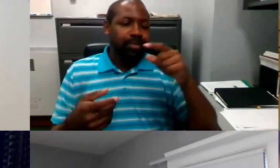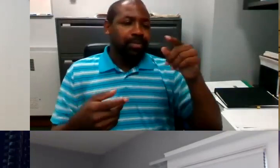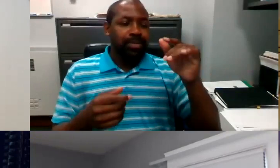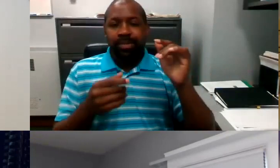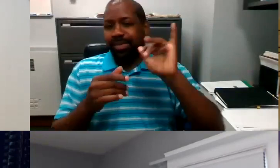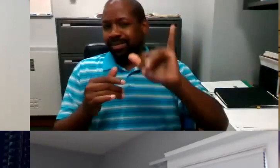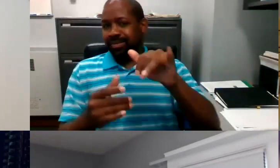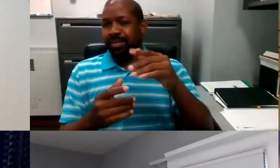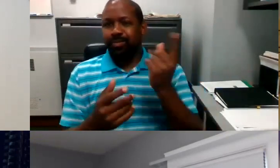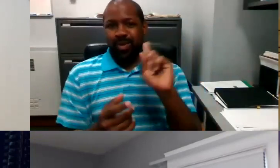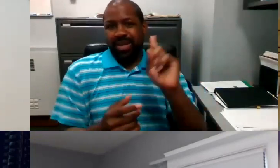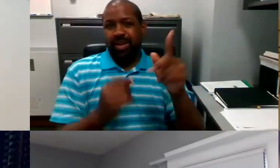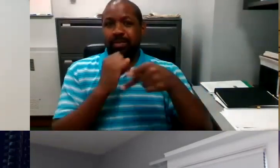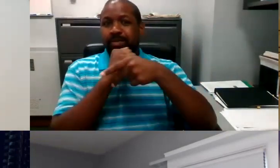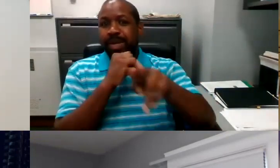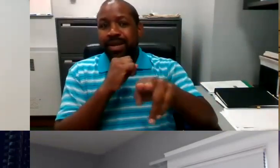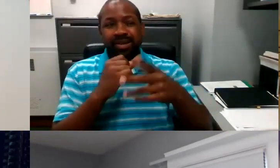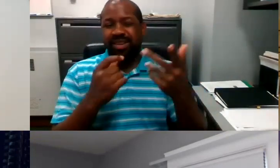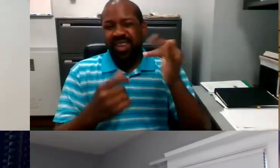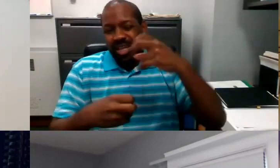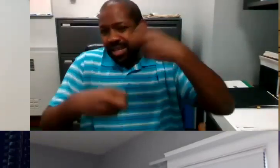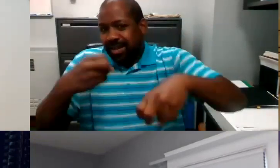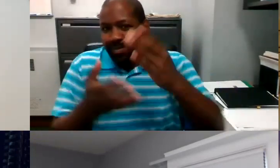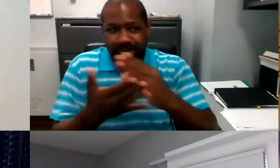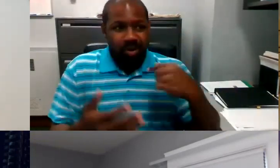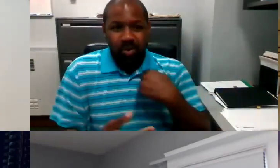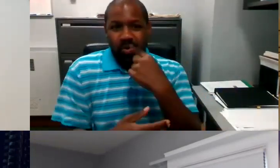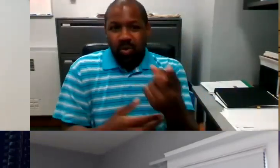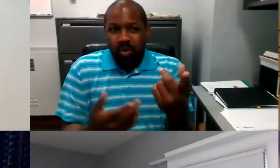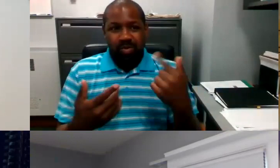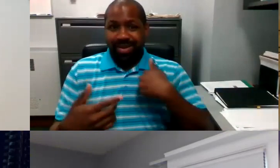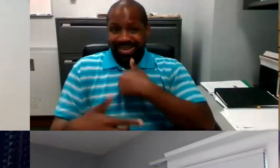AND THEY -- I DID A DOODLE POLL. THAT'S THE DATE THAT THE INTERPRETERS PICKED.